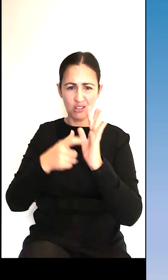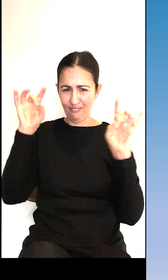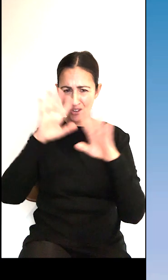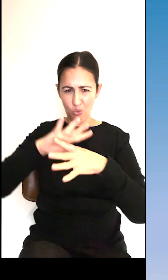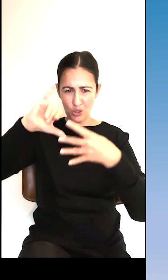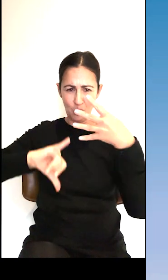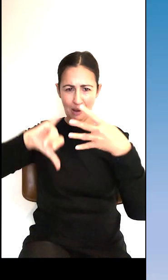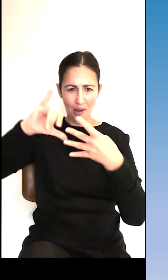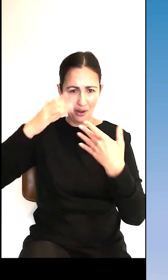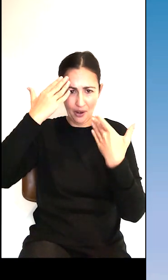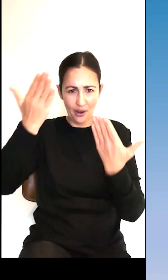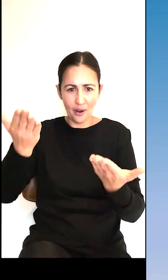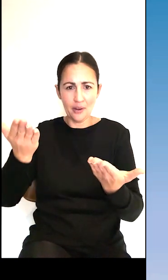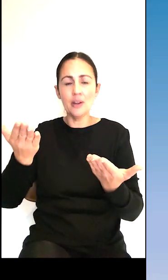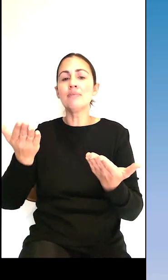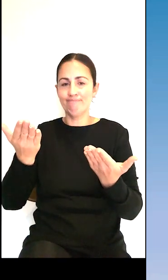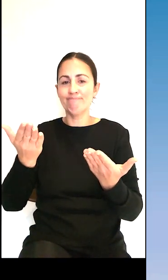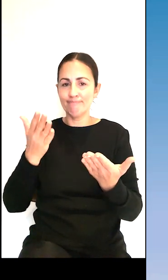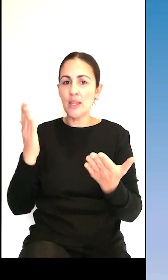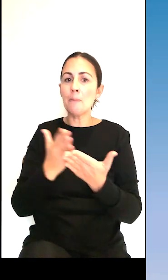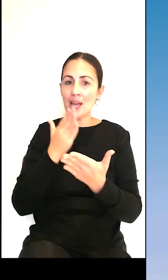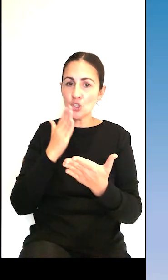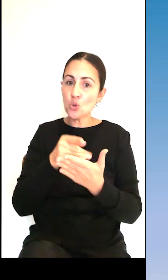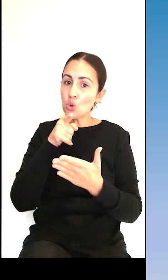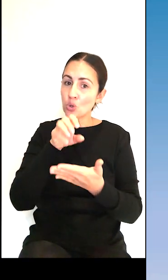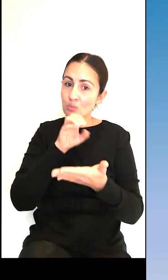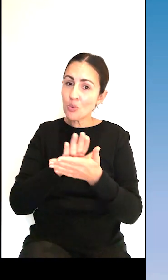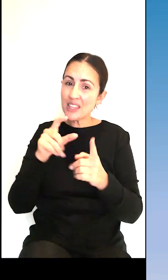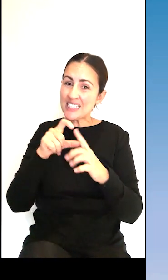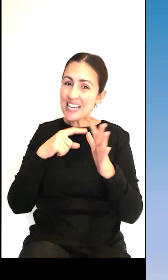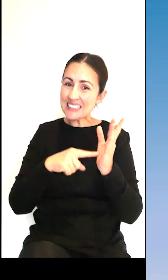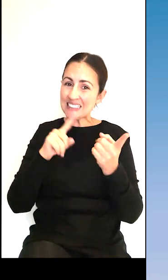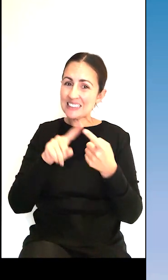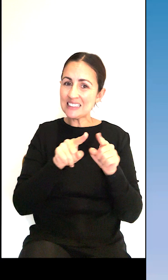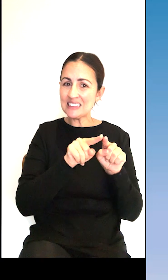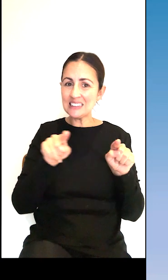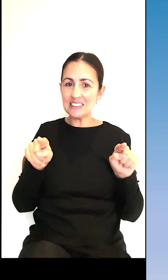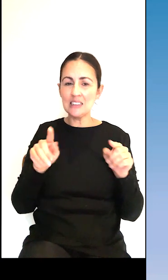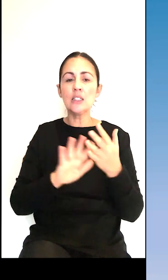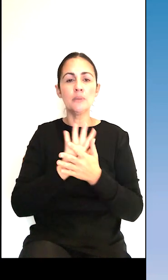As long as you've uploaded the new version with the date, it will clearly be there and the medical staff will be able to look at all